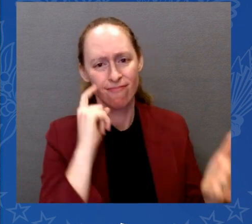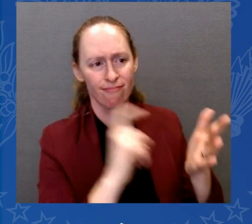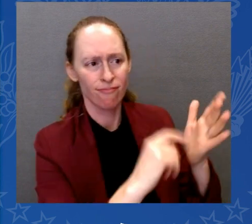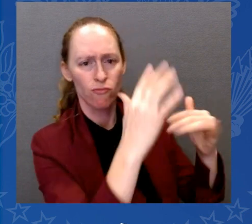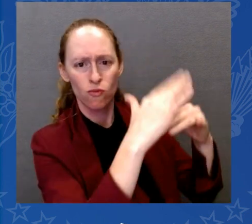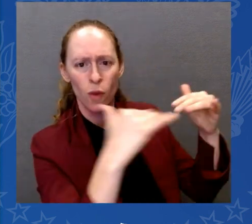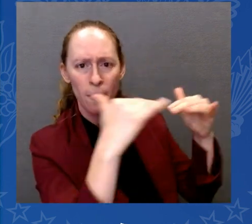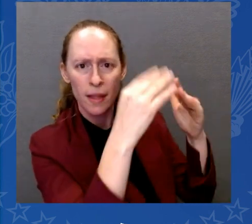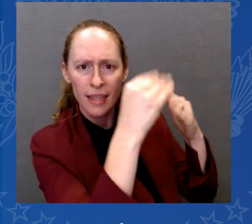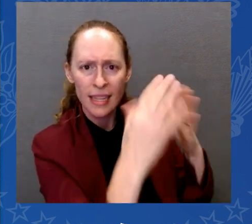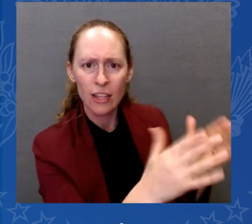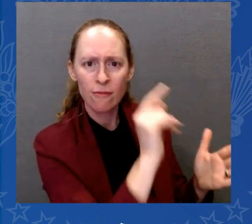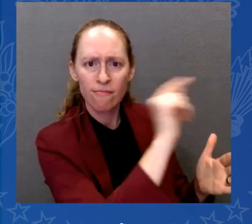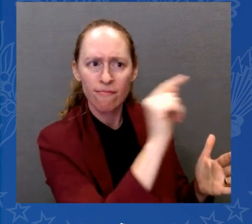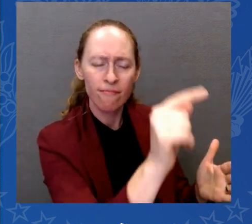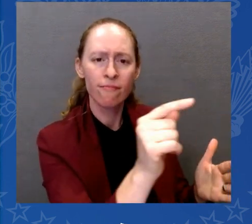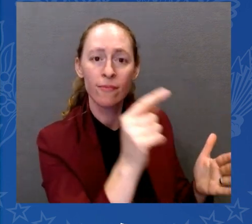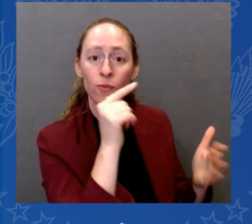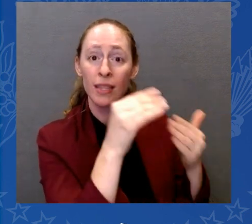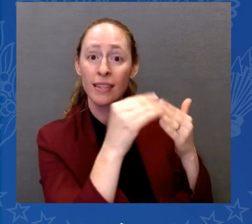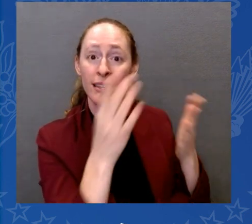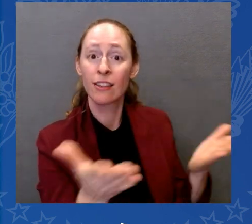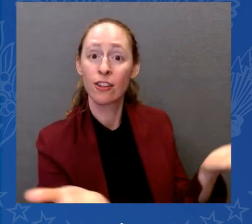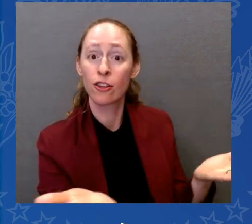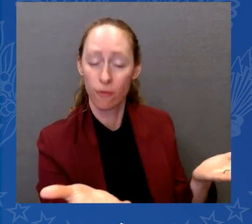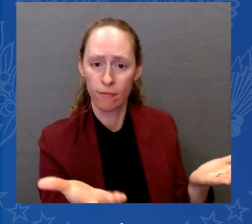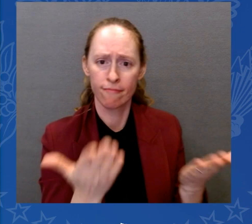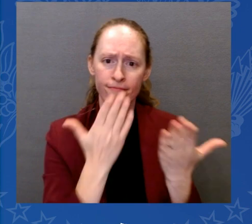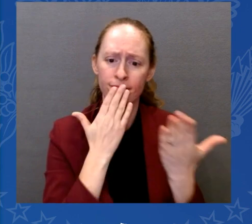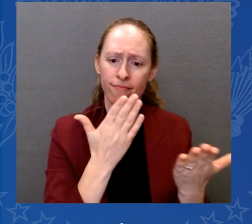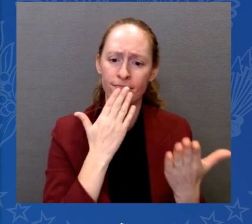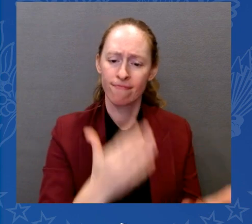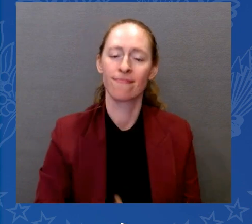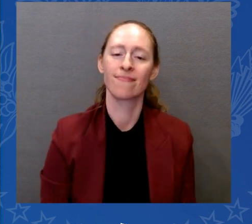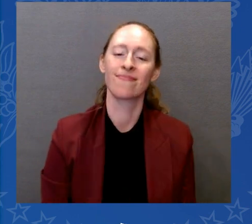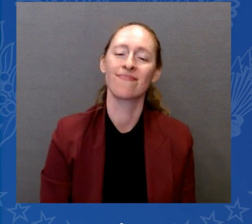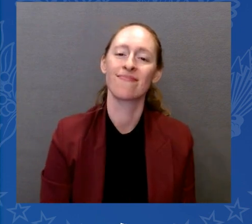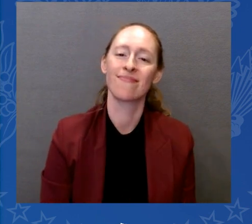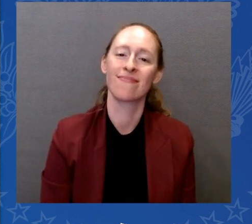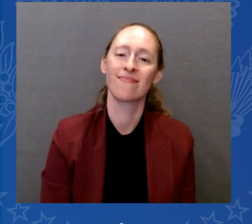But I just want you to know, the reason why he's an environmentalist: He married one. Otherwise, he'd sleep alone.